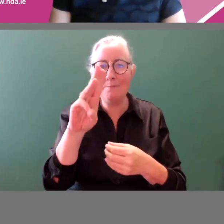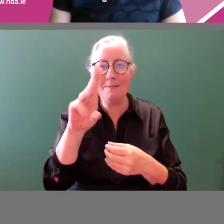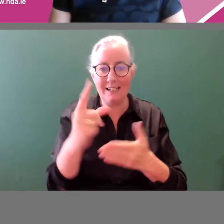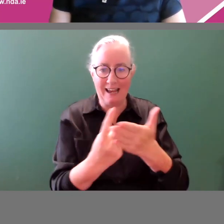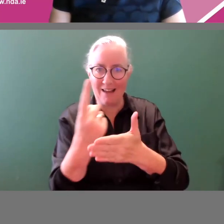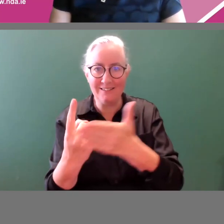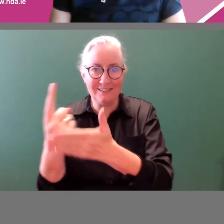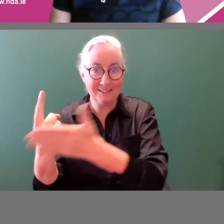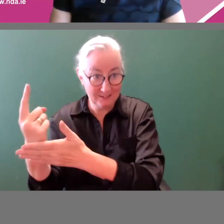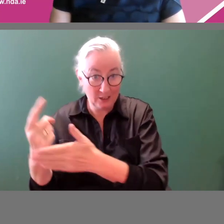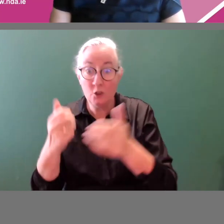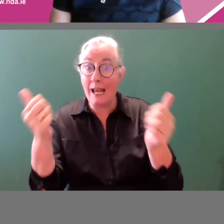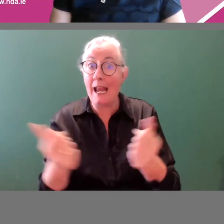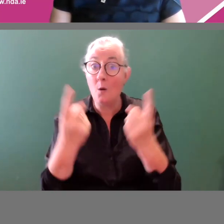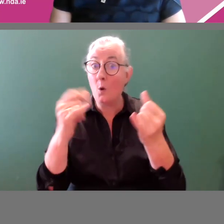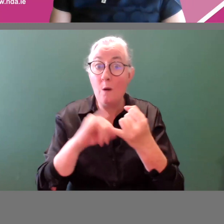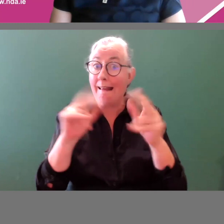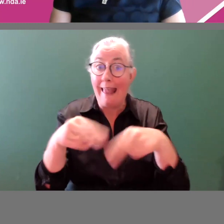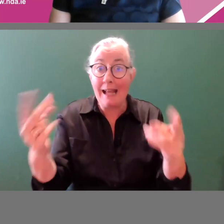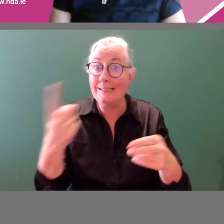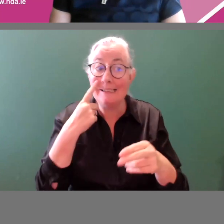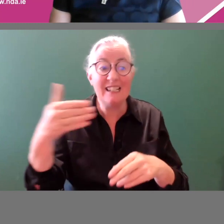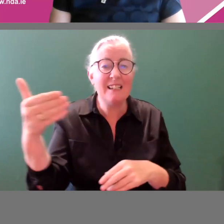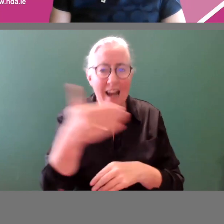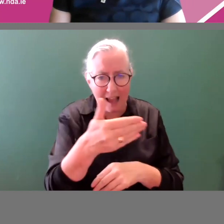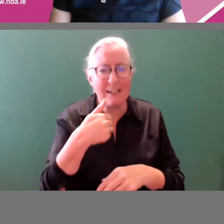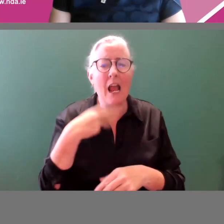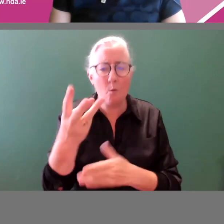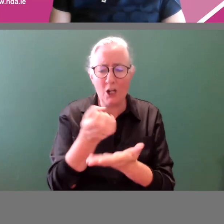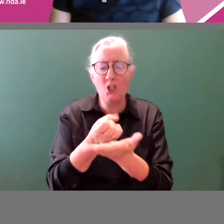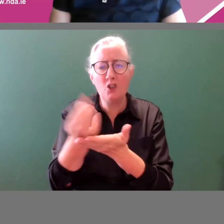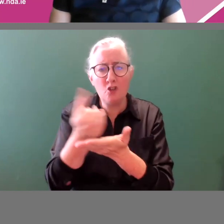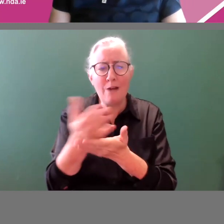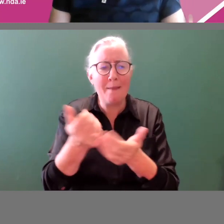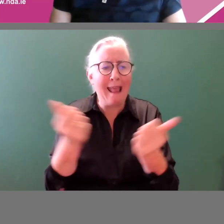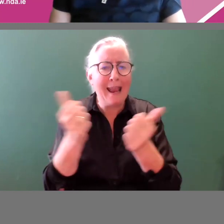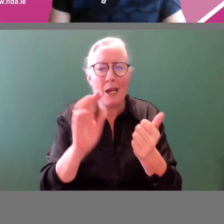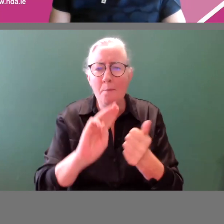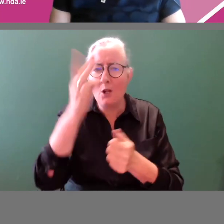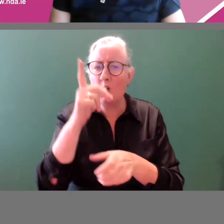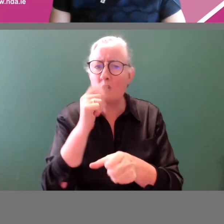For anyone who can’t see my slides today I will describe any images that are important on the